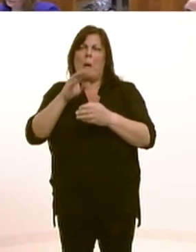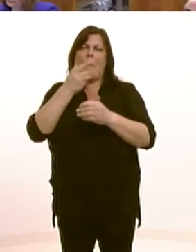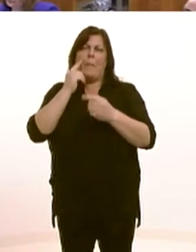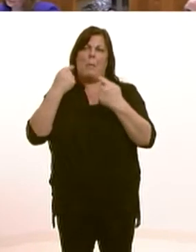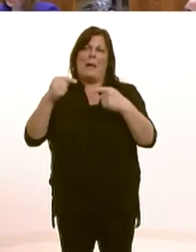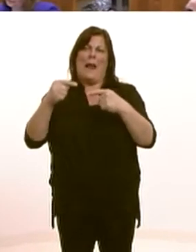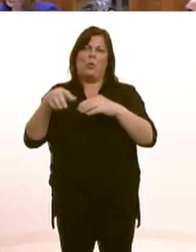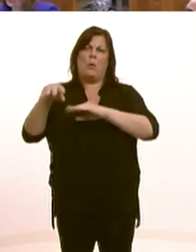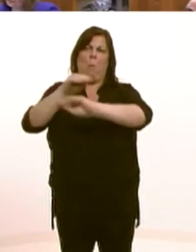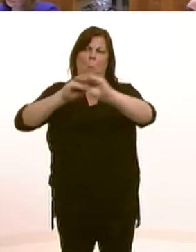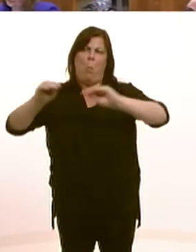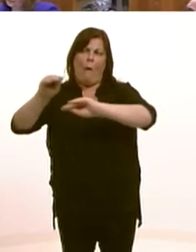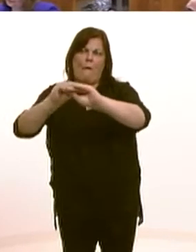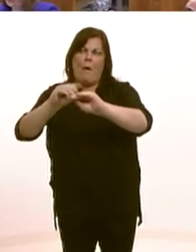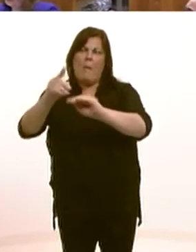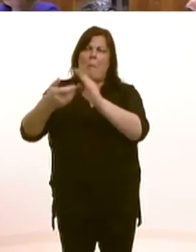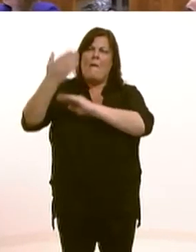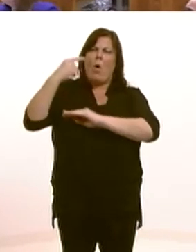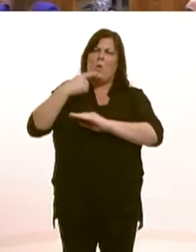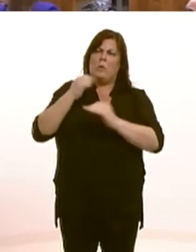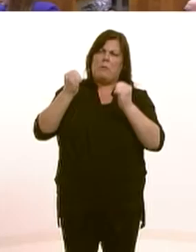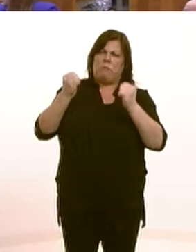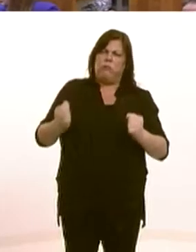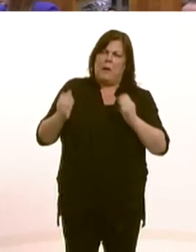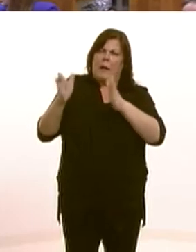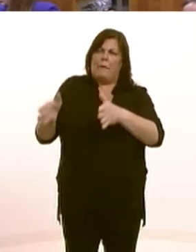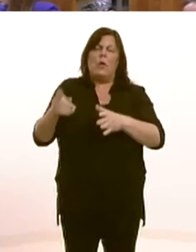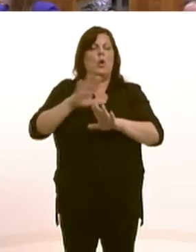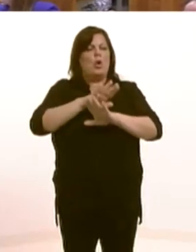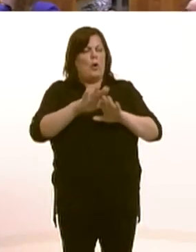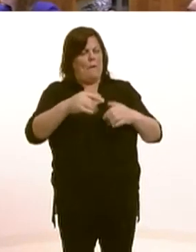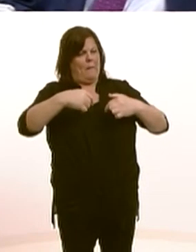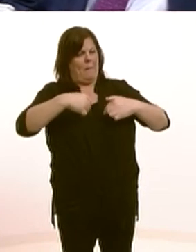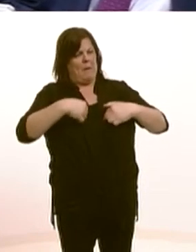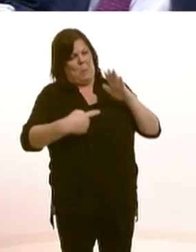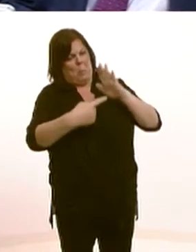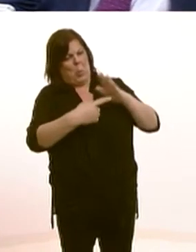Carwyn Jones: No. Access to the single market for goods and services is the red line; the issue of free